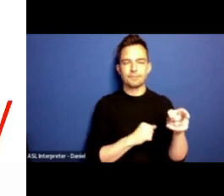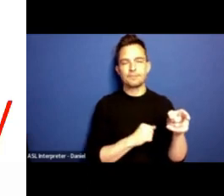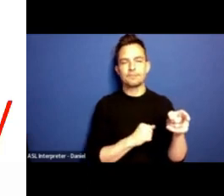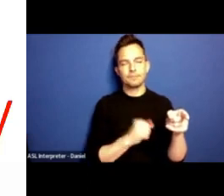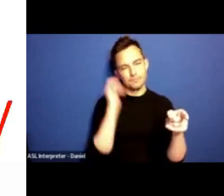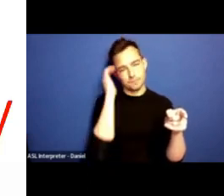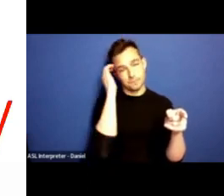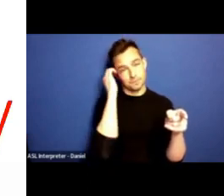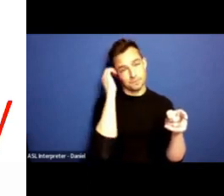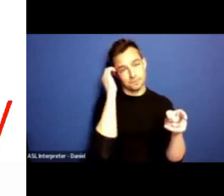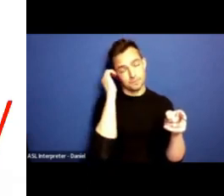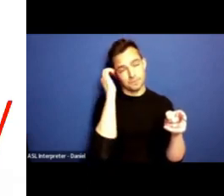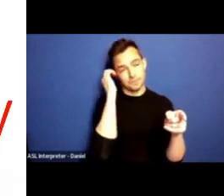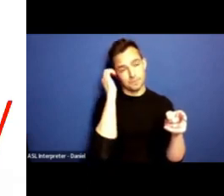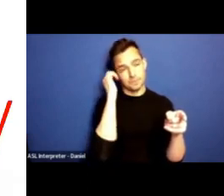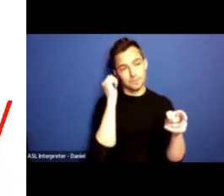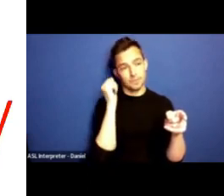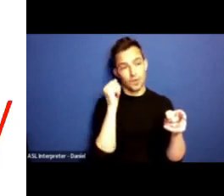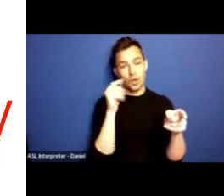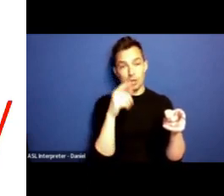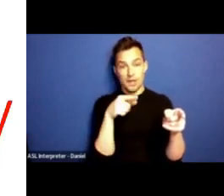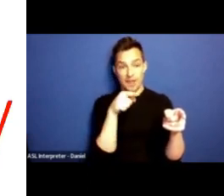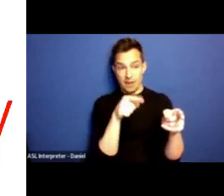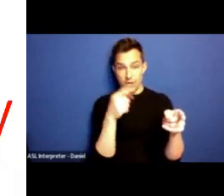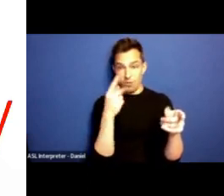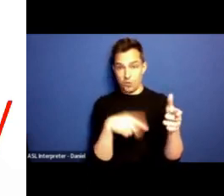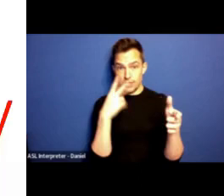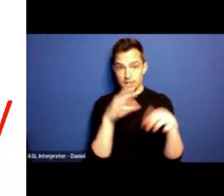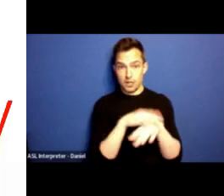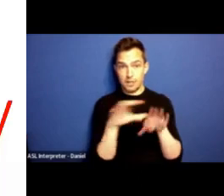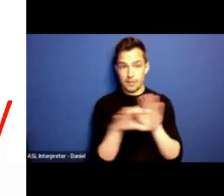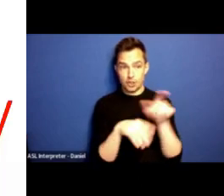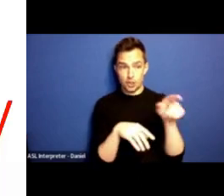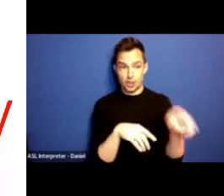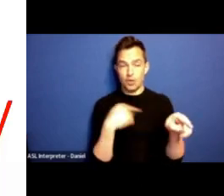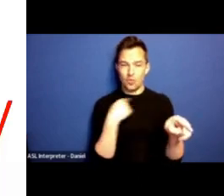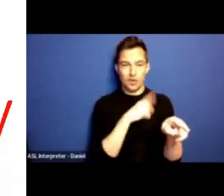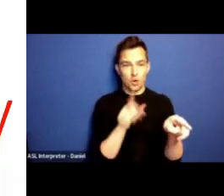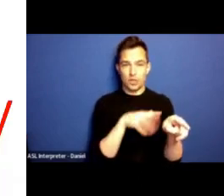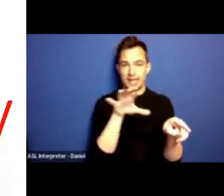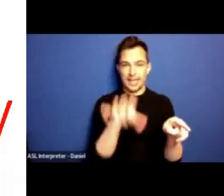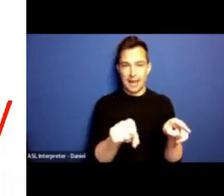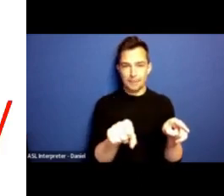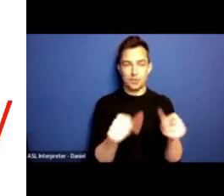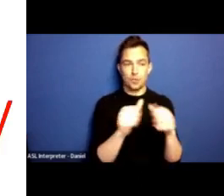realize what you see here is that we are only capturing with this screen are part of the